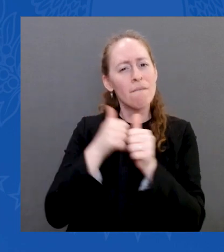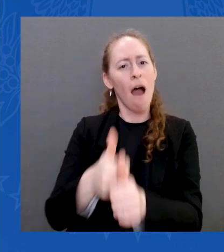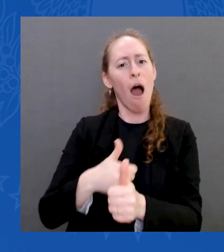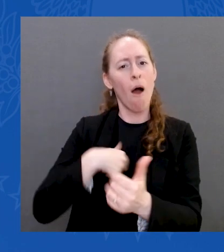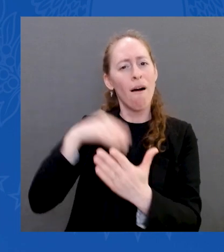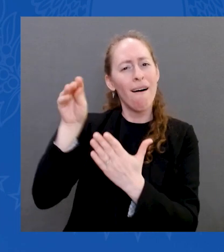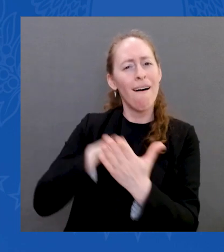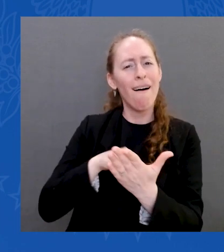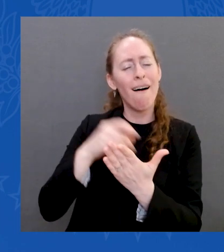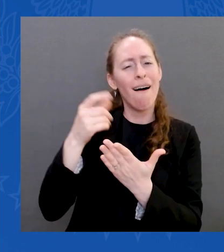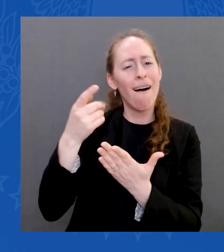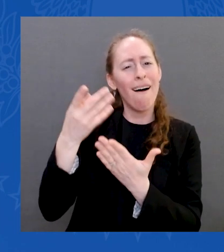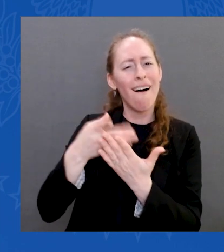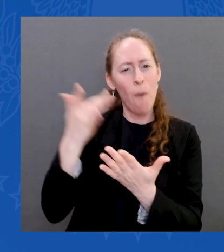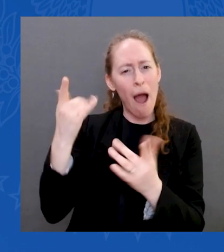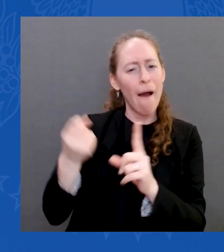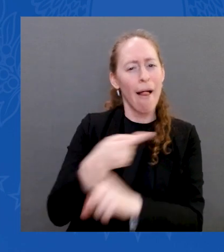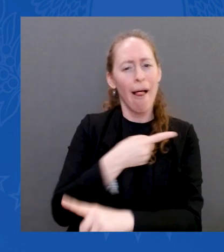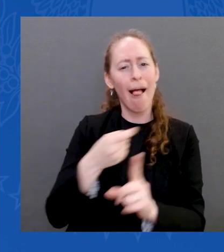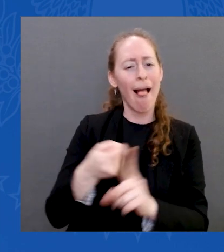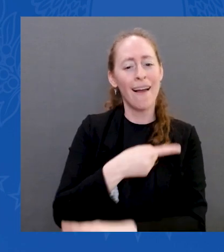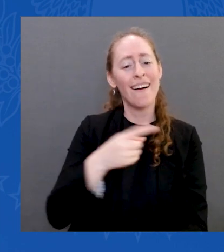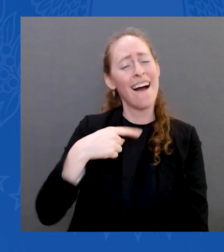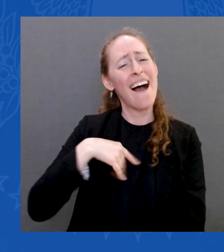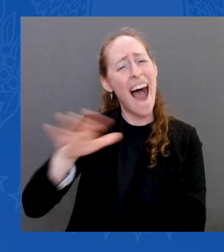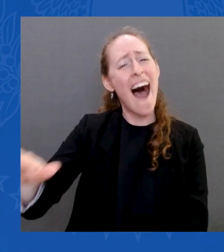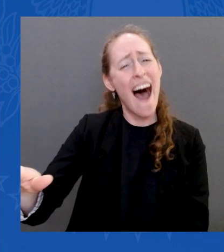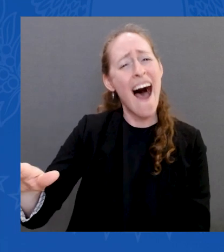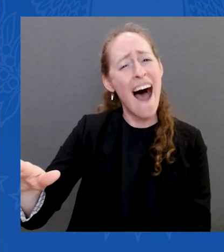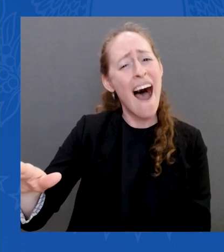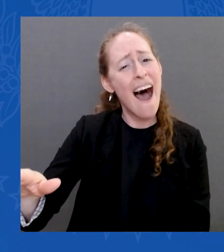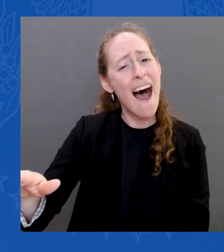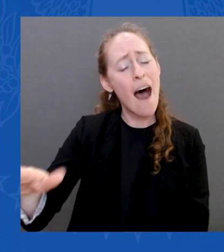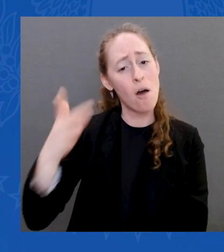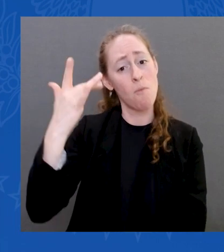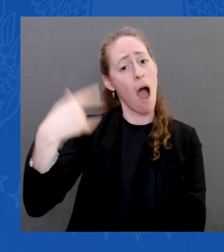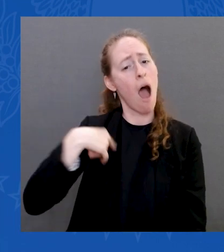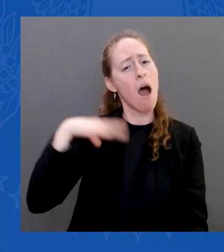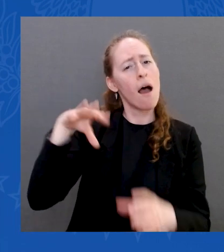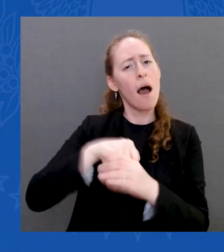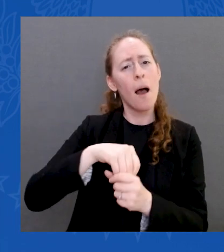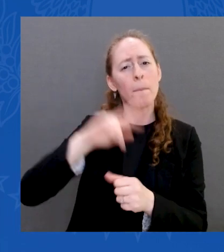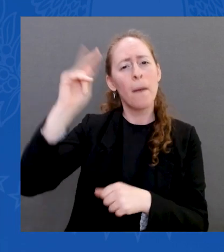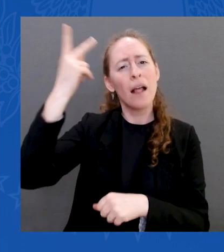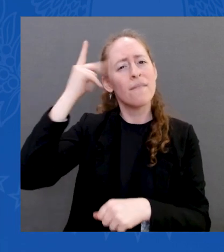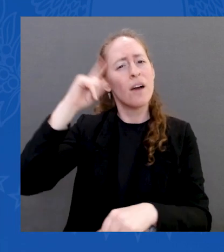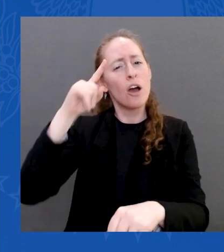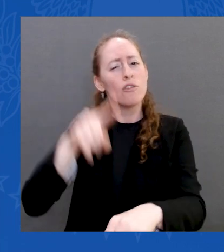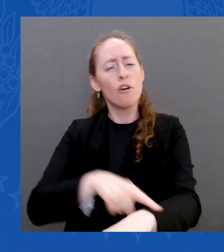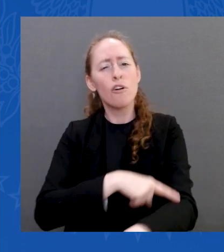what got me involved in politics. I got into politics -- involved in politics because I think the greatest sin